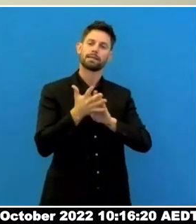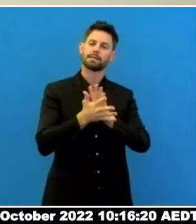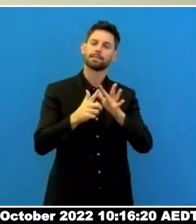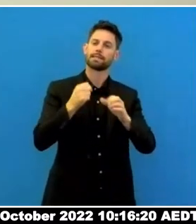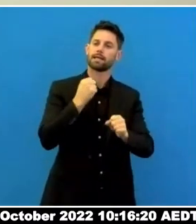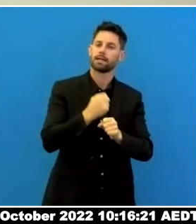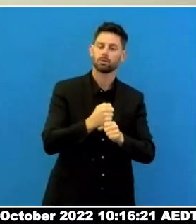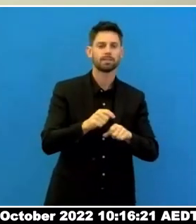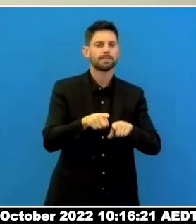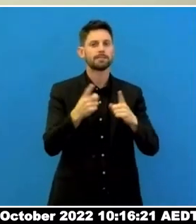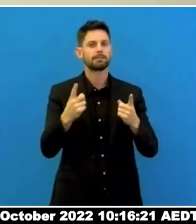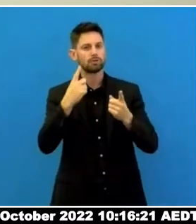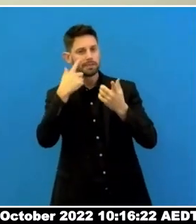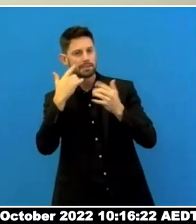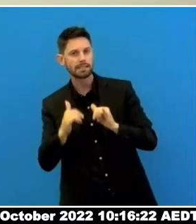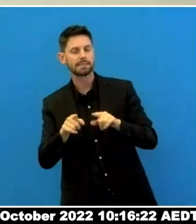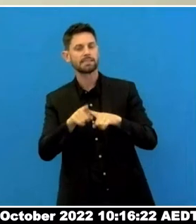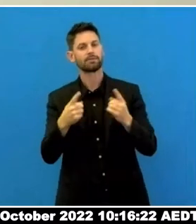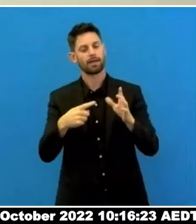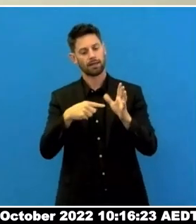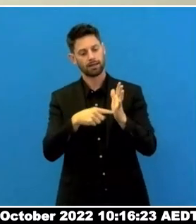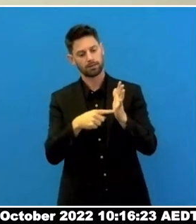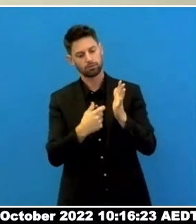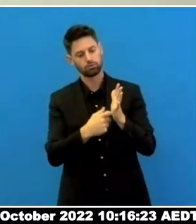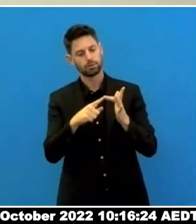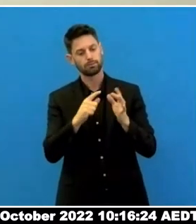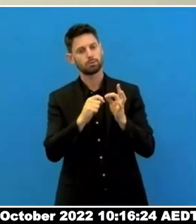creates complexity and having to litigate discrimination